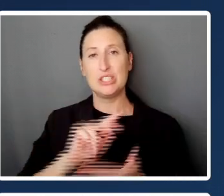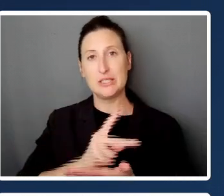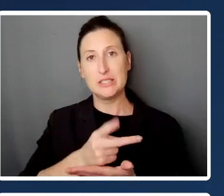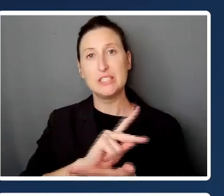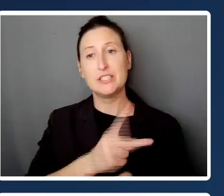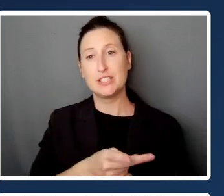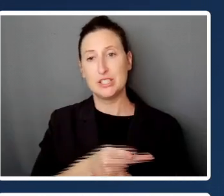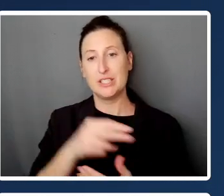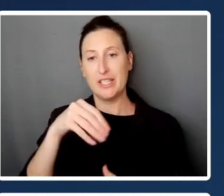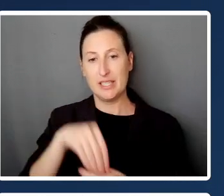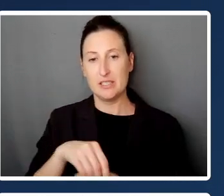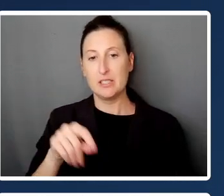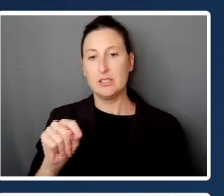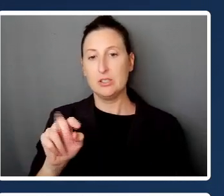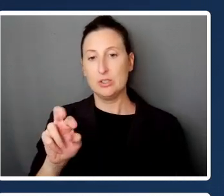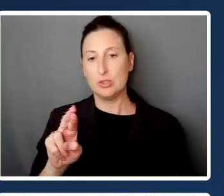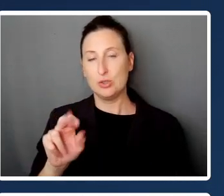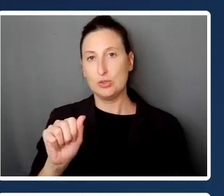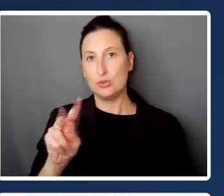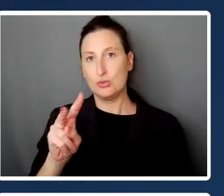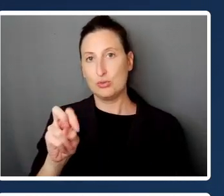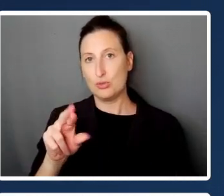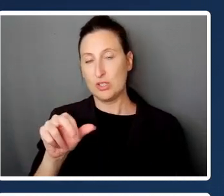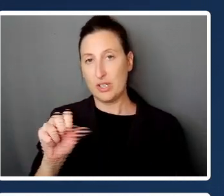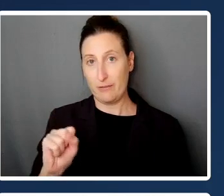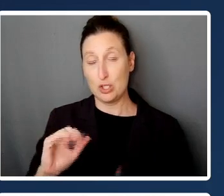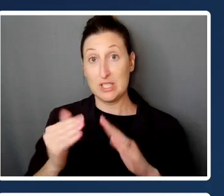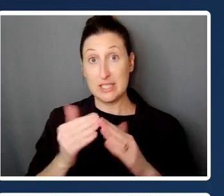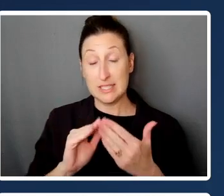the parent chefs -- then we got into groups and there were like multiple food stations and they